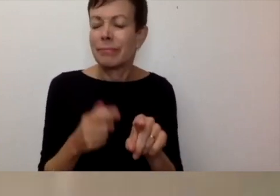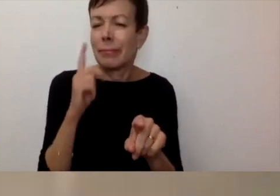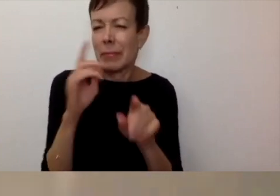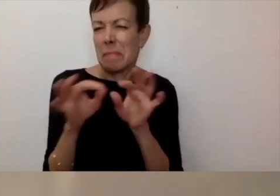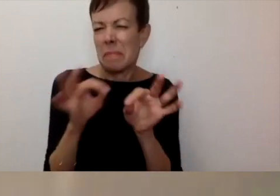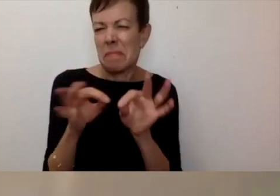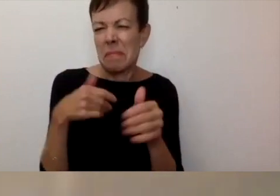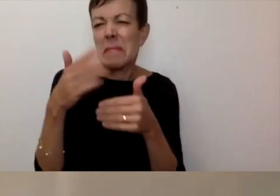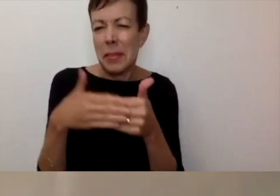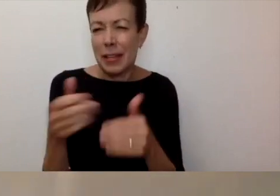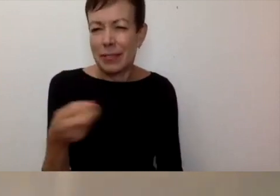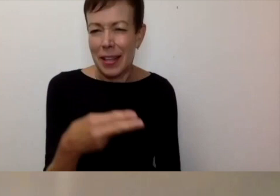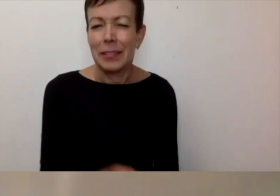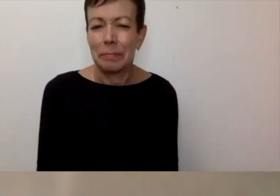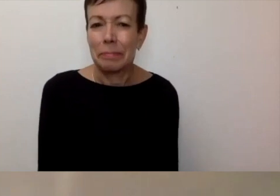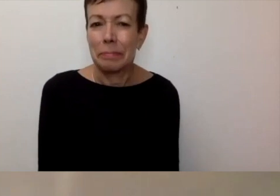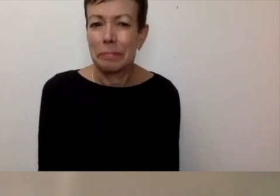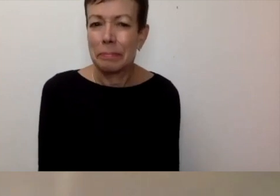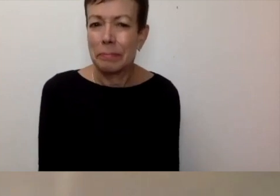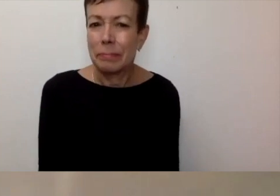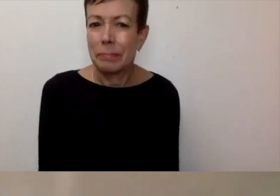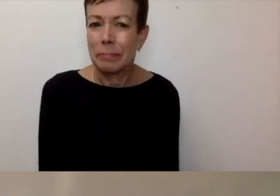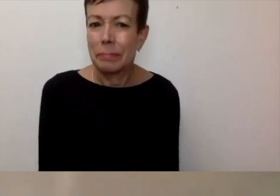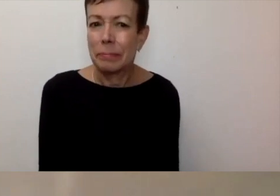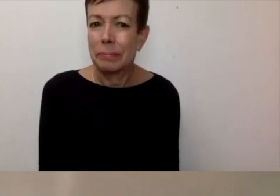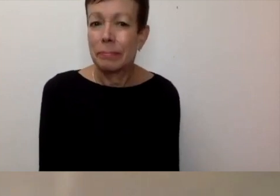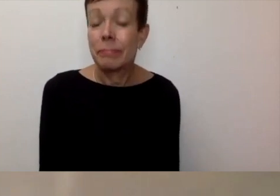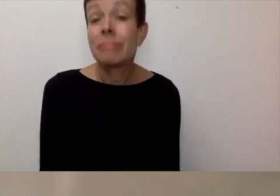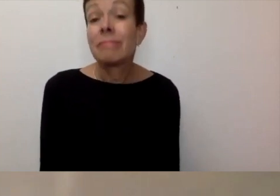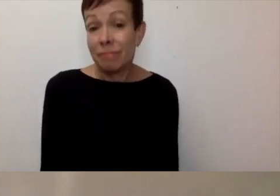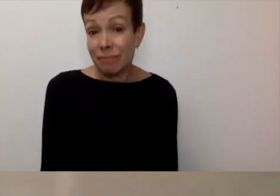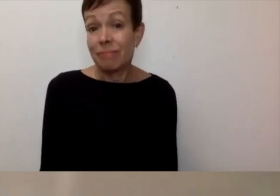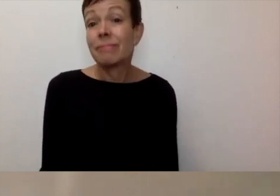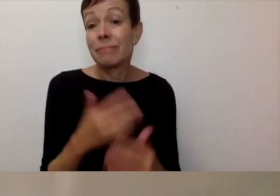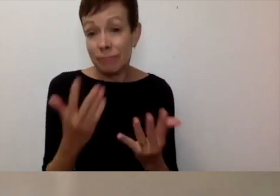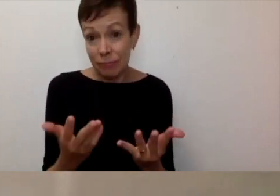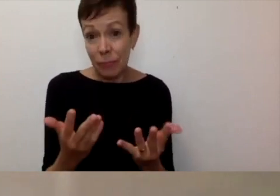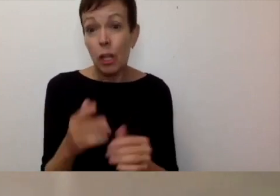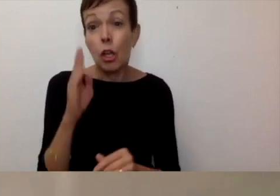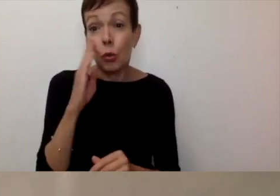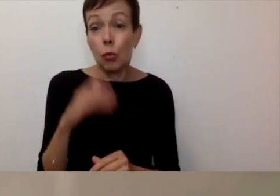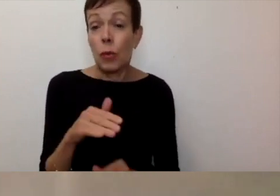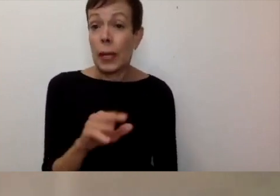slide so as you know the metoo movement comes and goes in